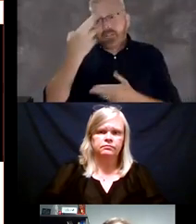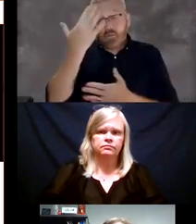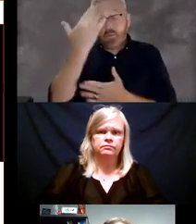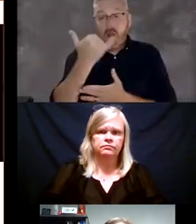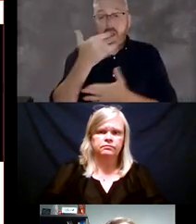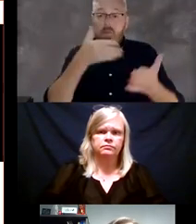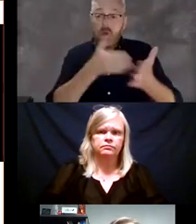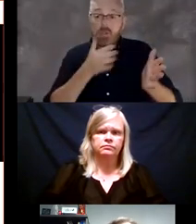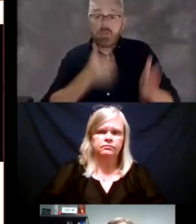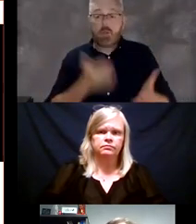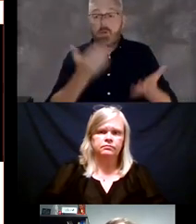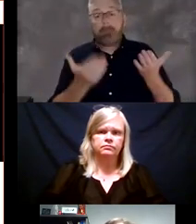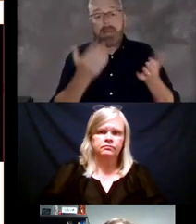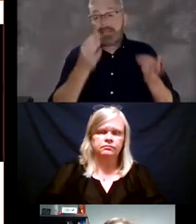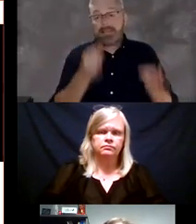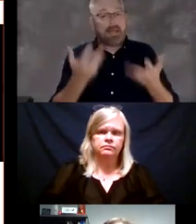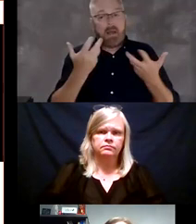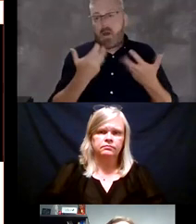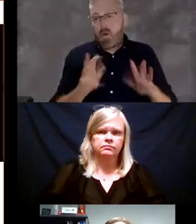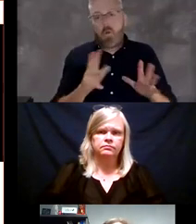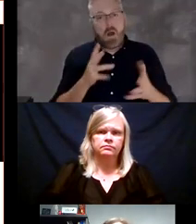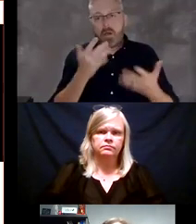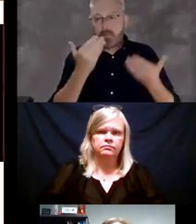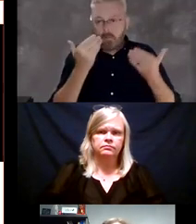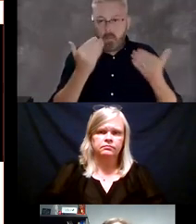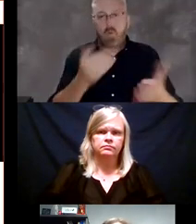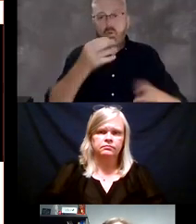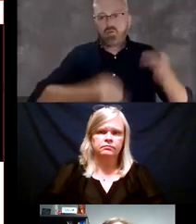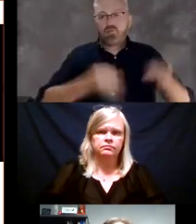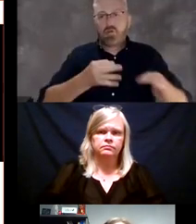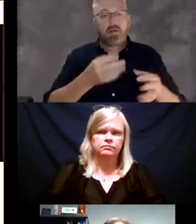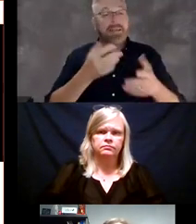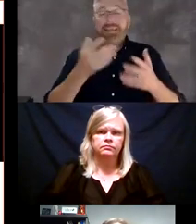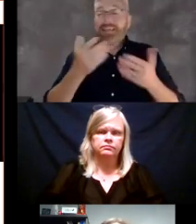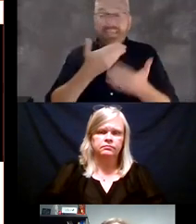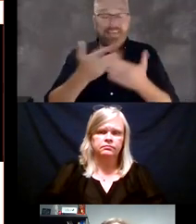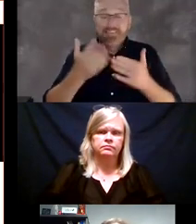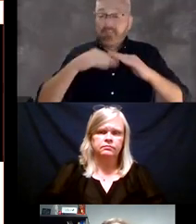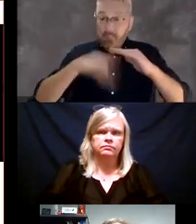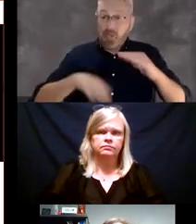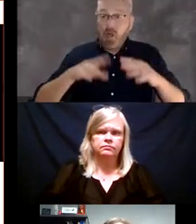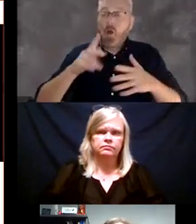DECIDE NOT TO BRING A CASE EVEN WITHIN THE STATUTE OF LIMITATIONS. BUT OUTSIDE OF THE STATUTE OF